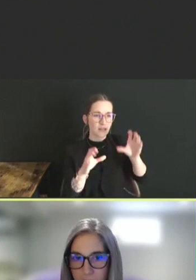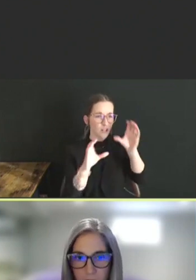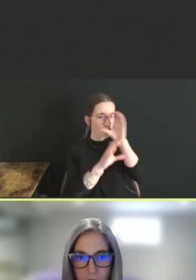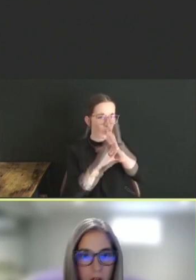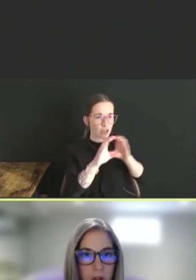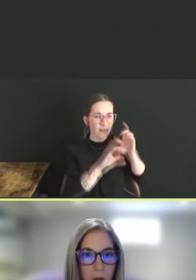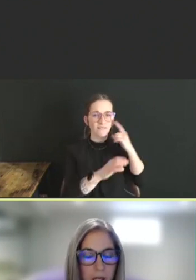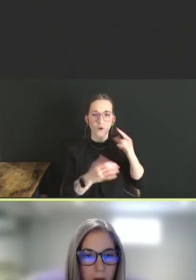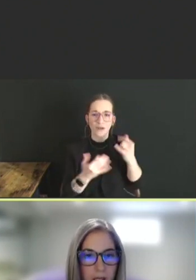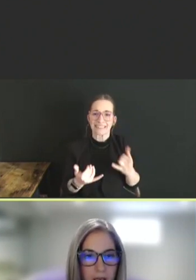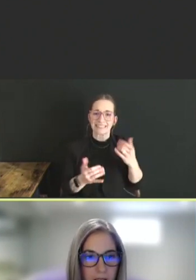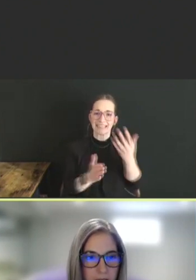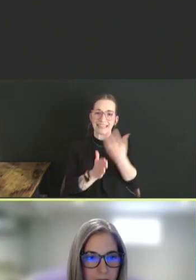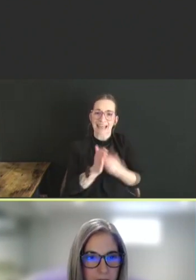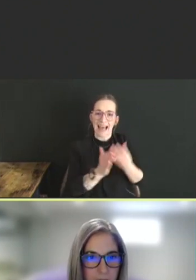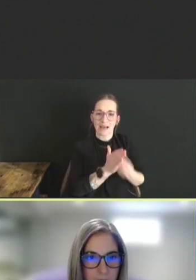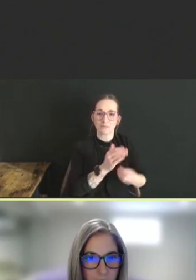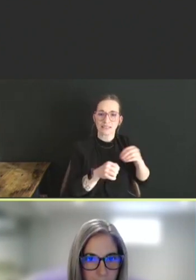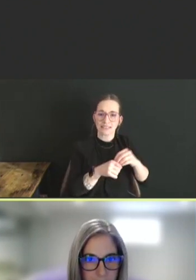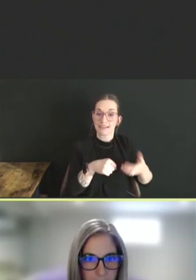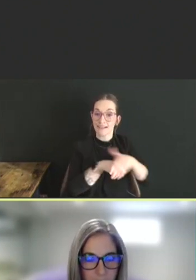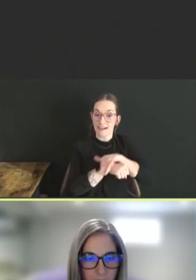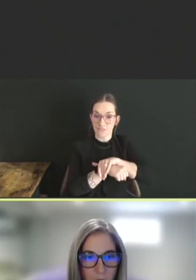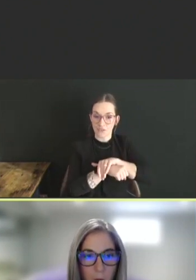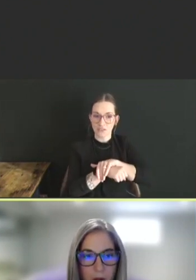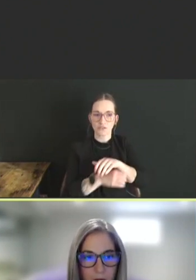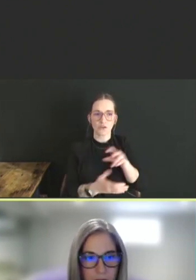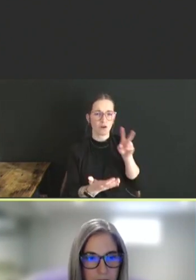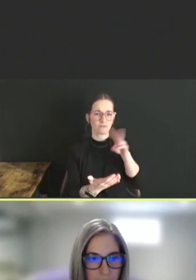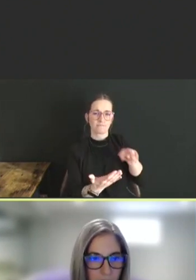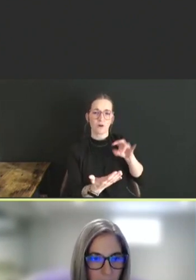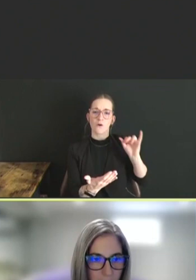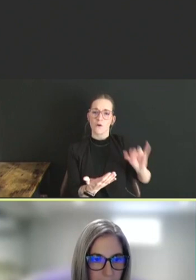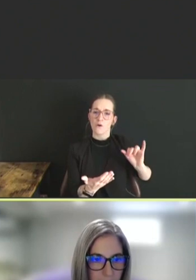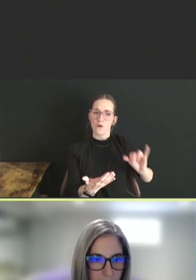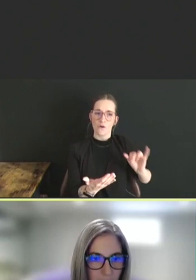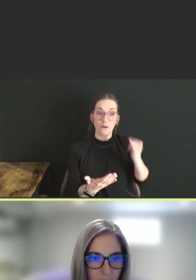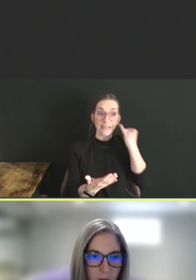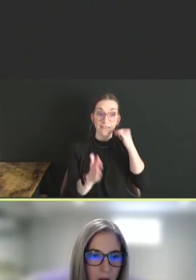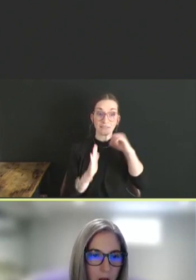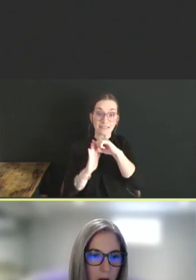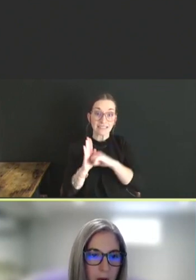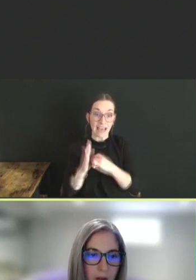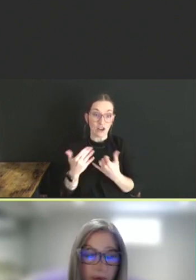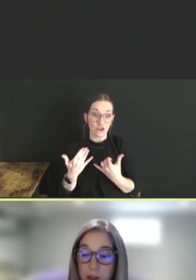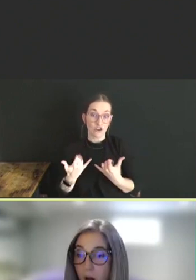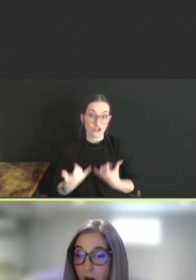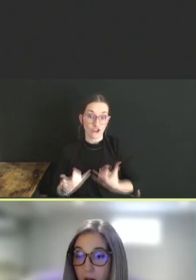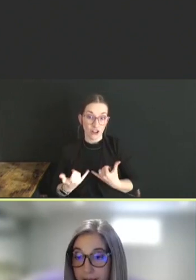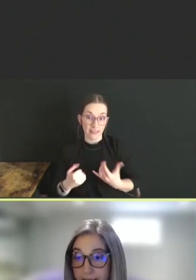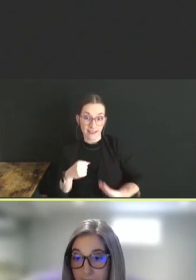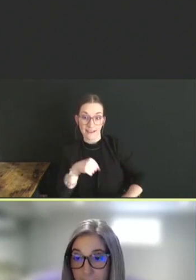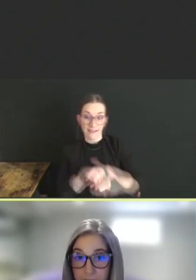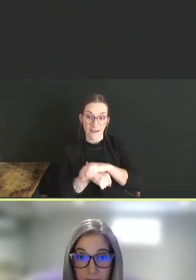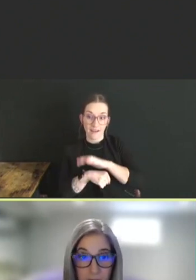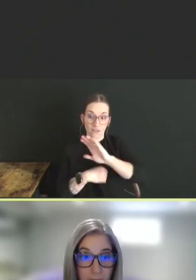So, here, we get a sense in terms of whether a state currently covers all ACIP recommended